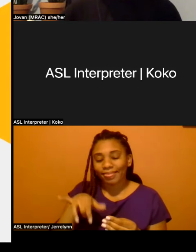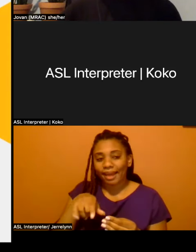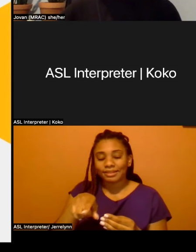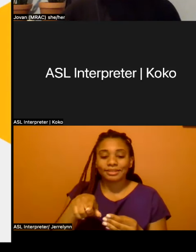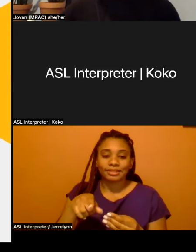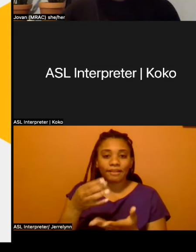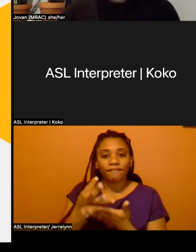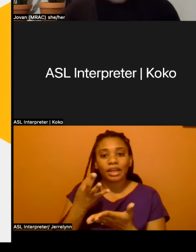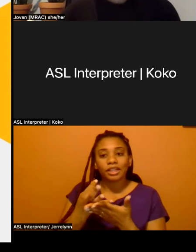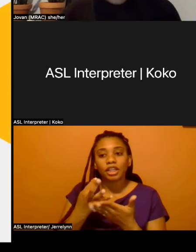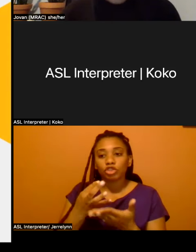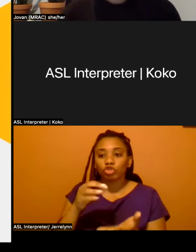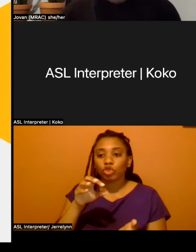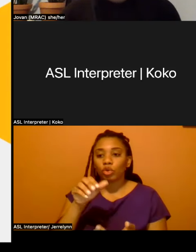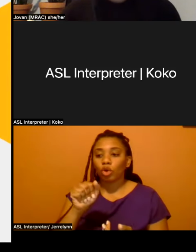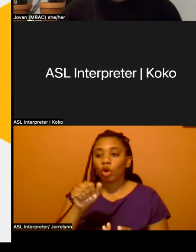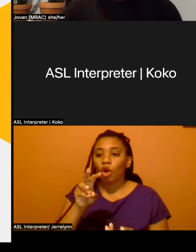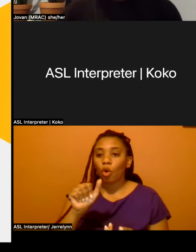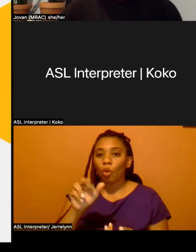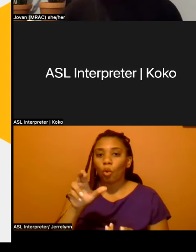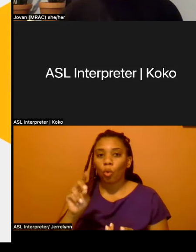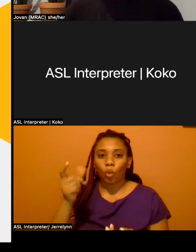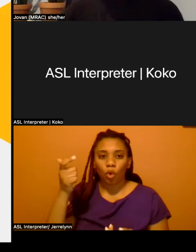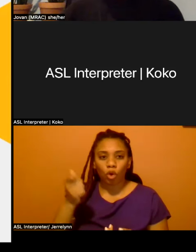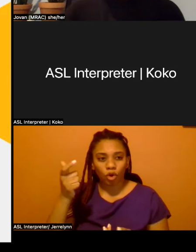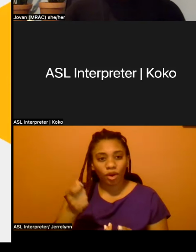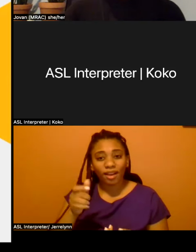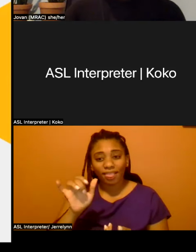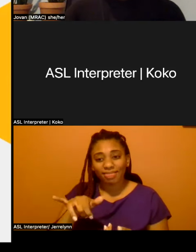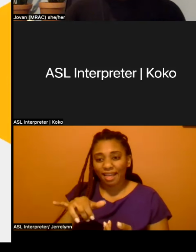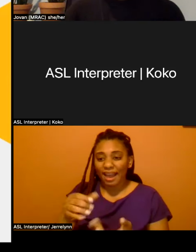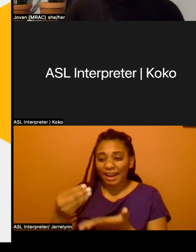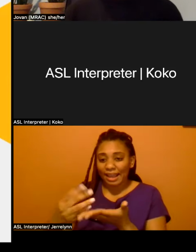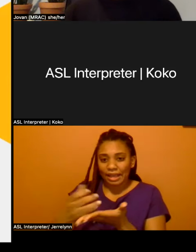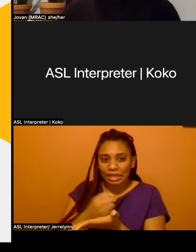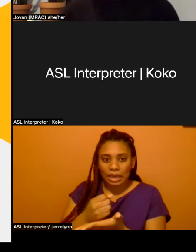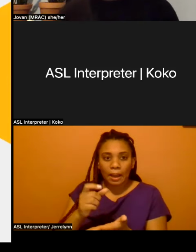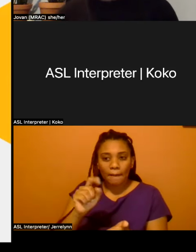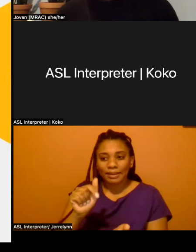which means it is taxable income, and it will be reported on a 1099 form.